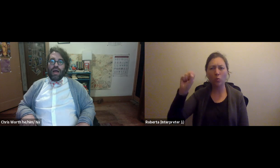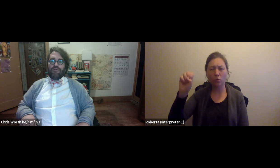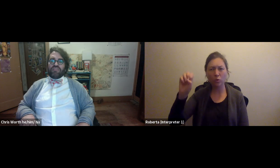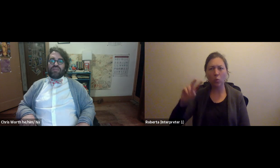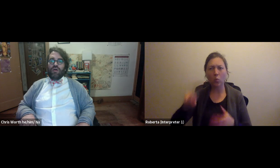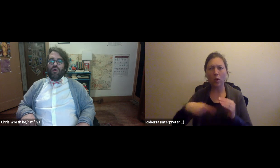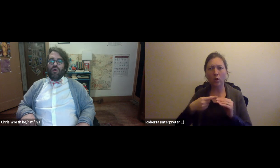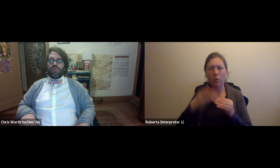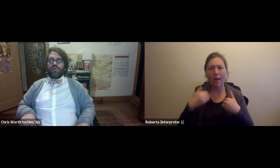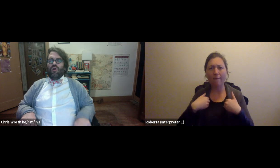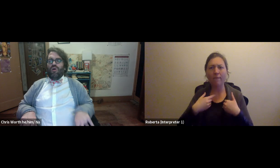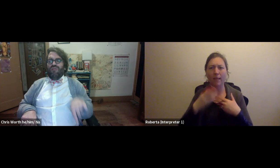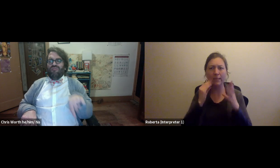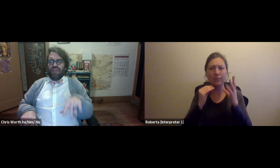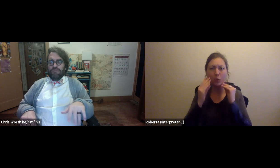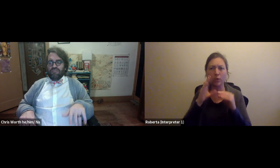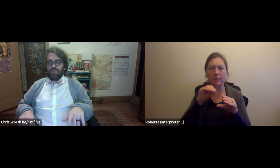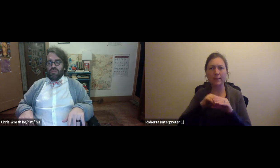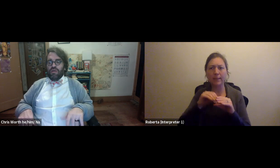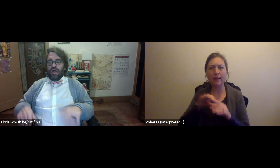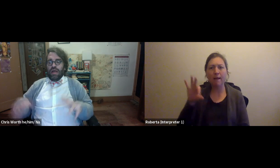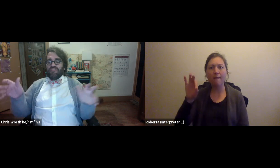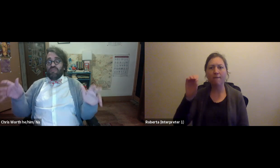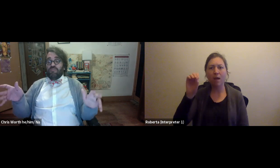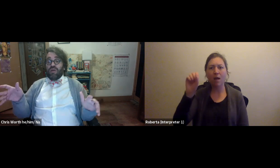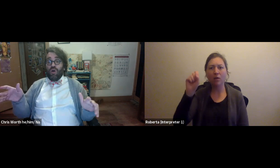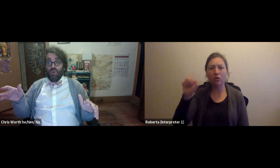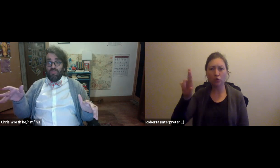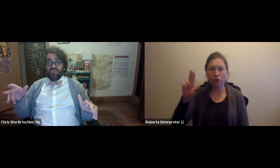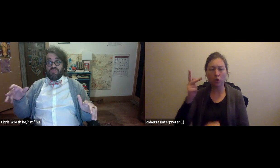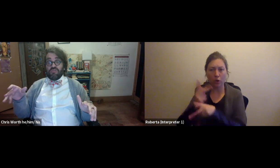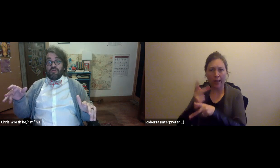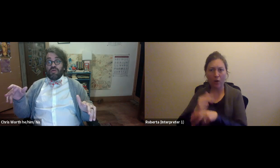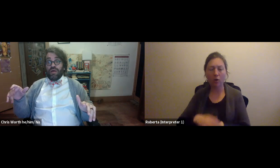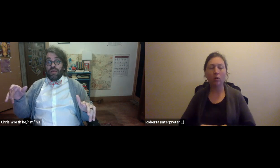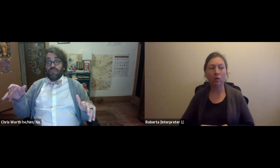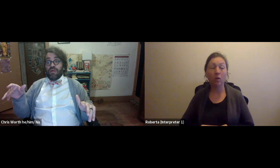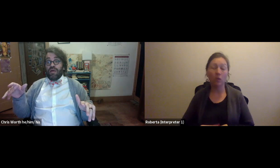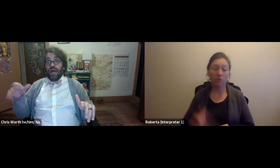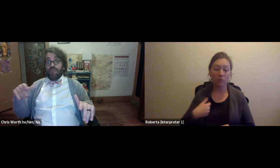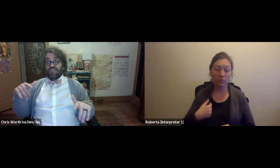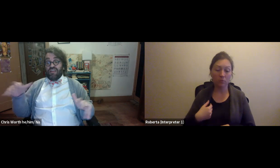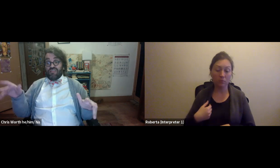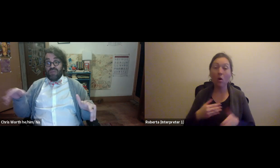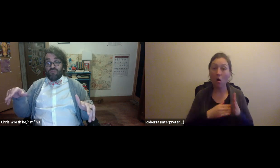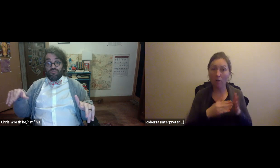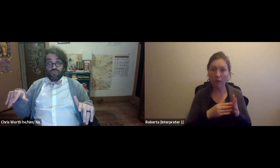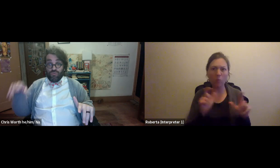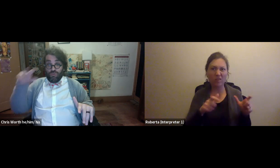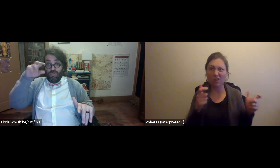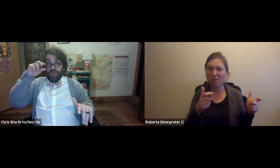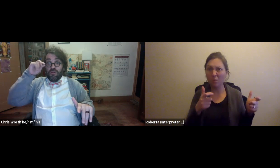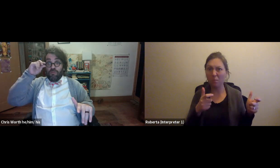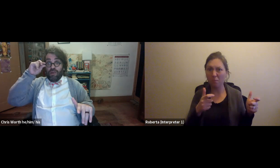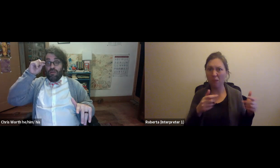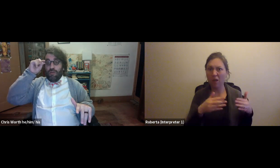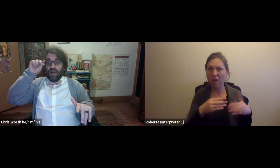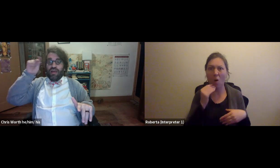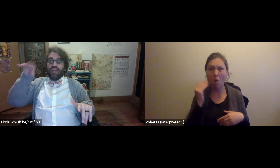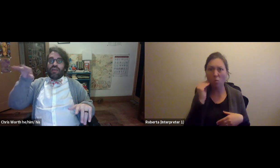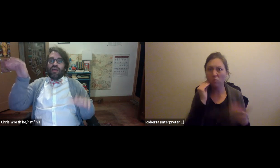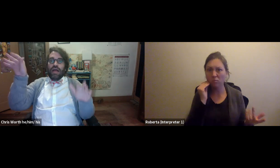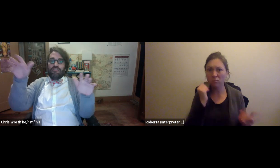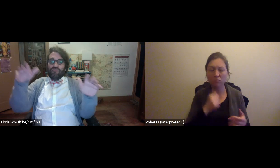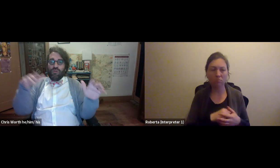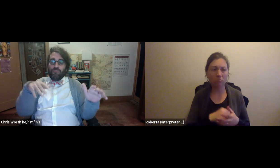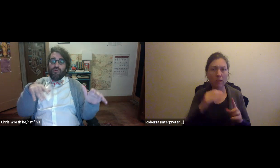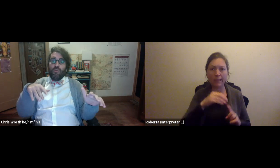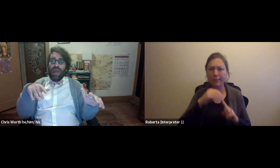SPEAKER Often I was in big homes. I was in a special school, where I was sort of put away.